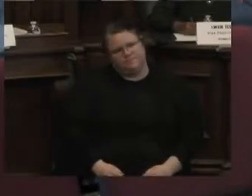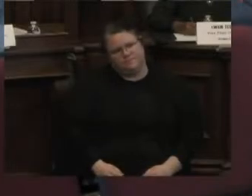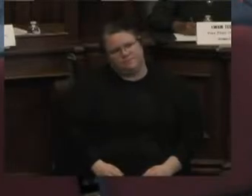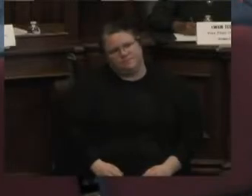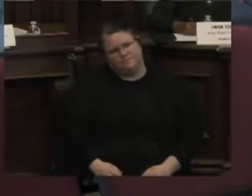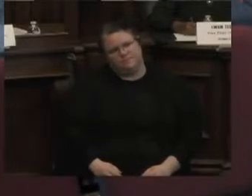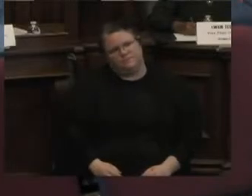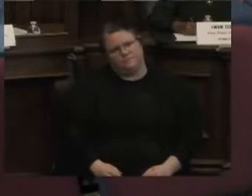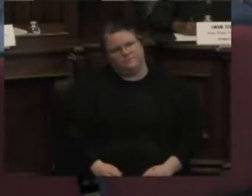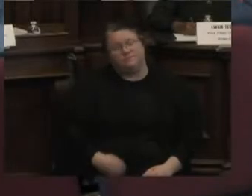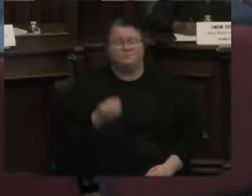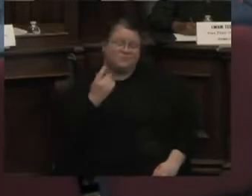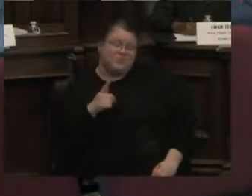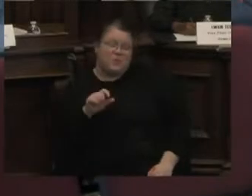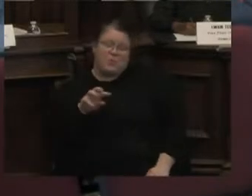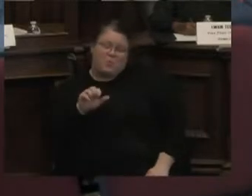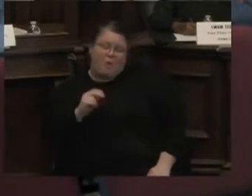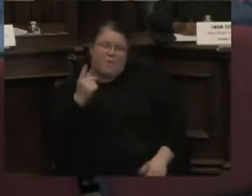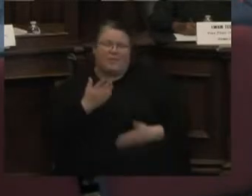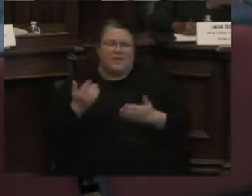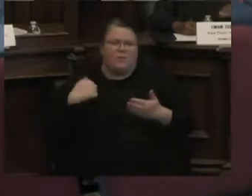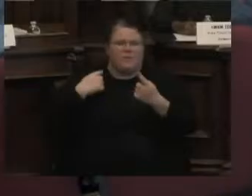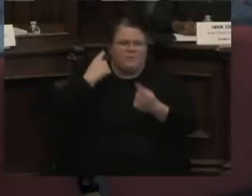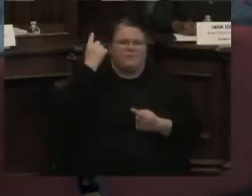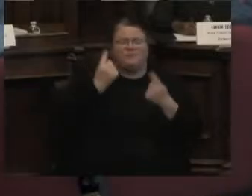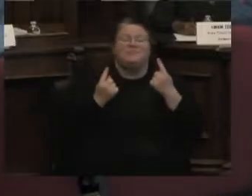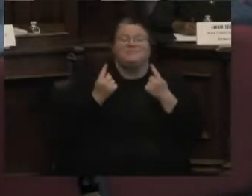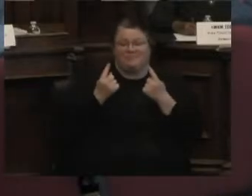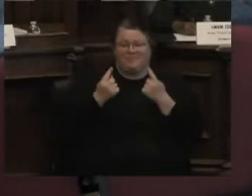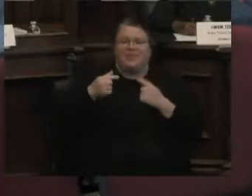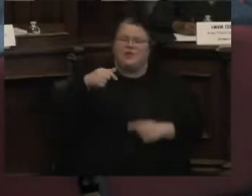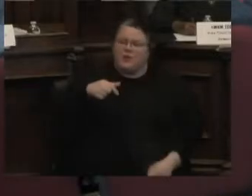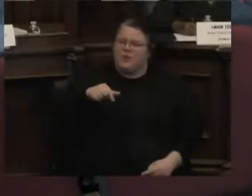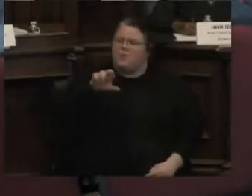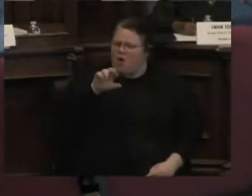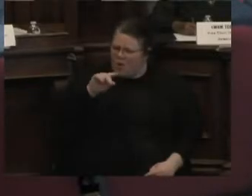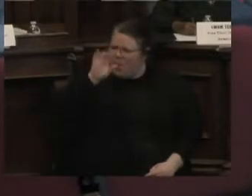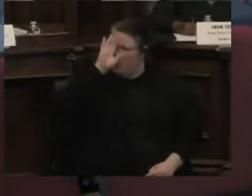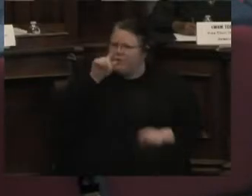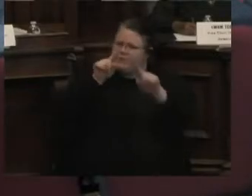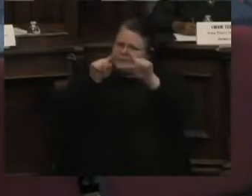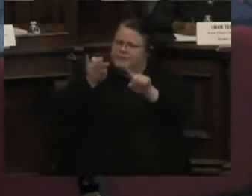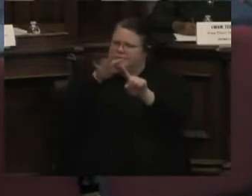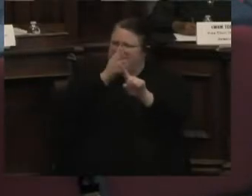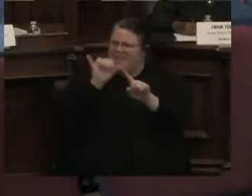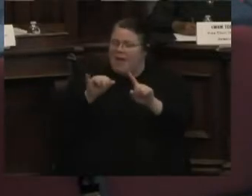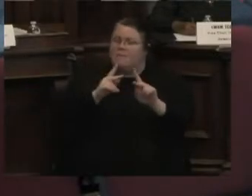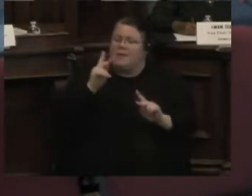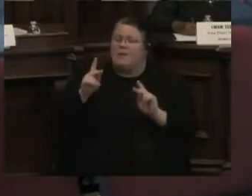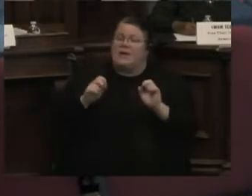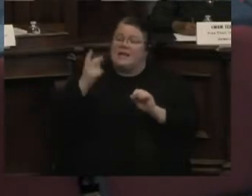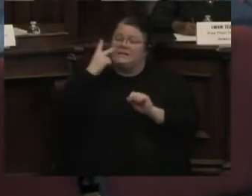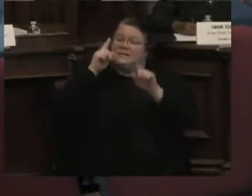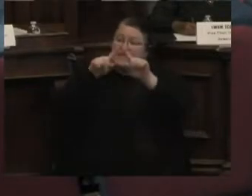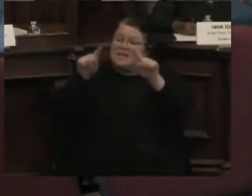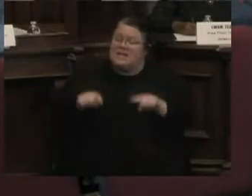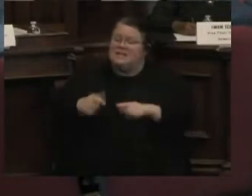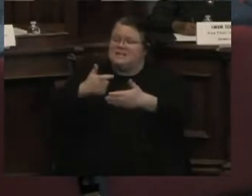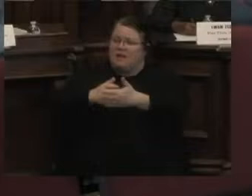the people. So one of the things that we are toying with